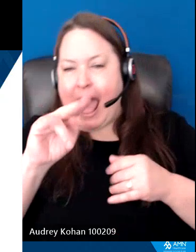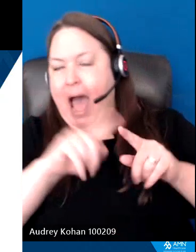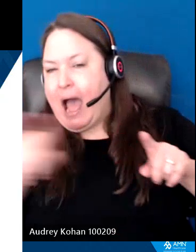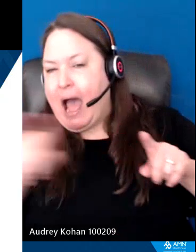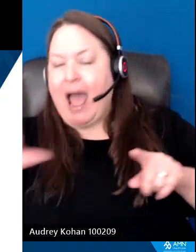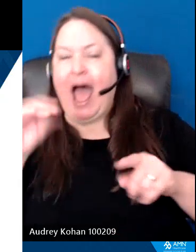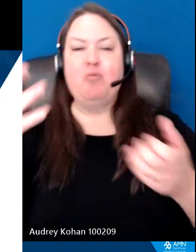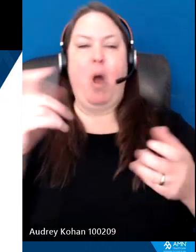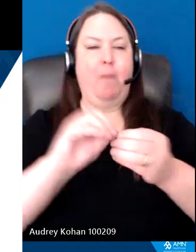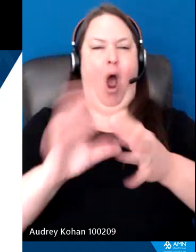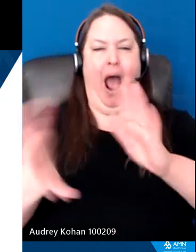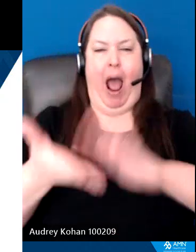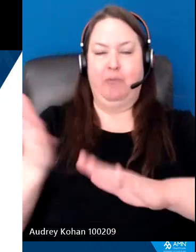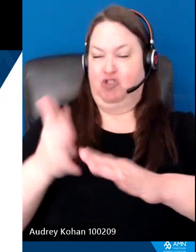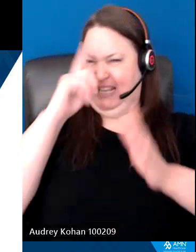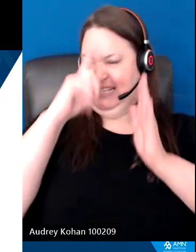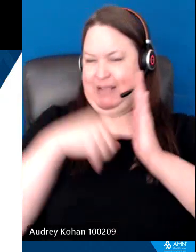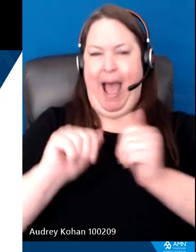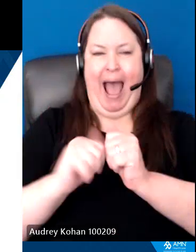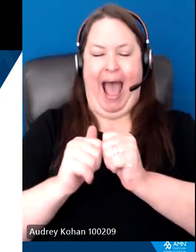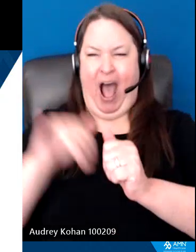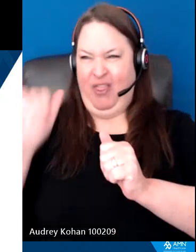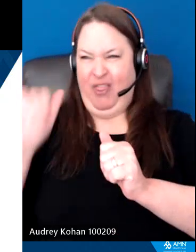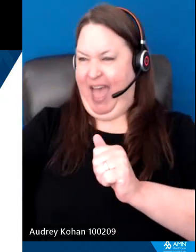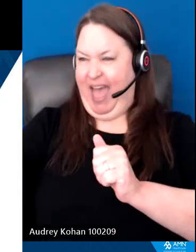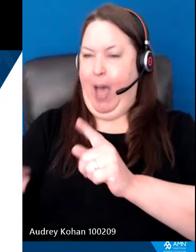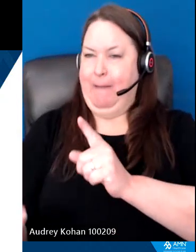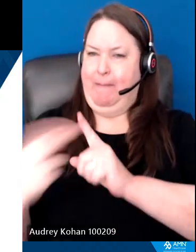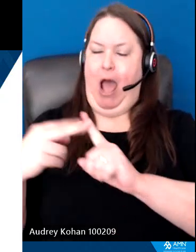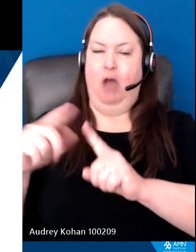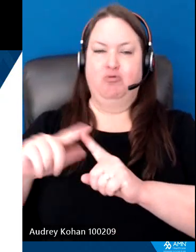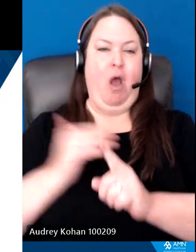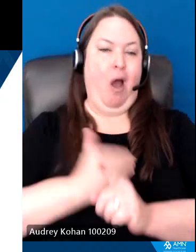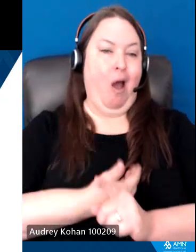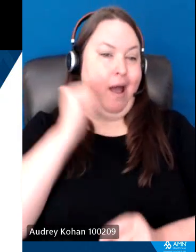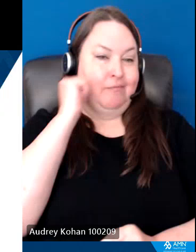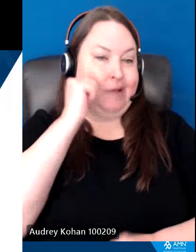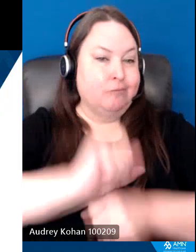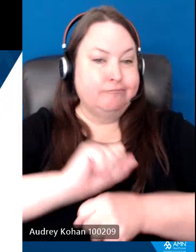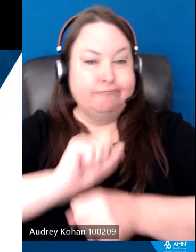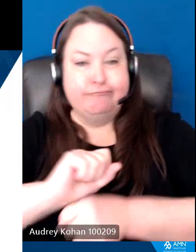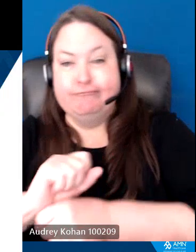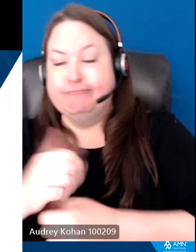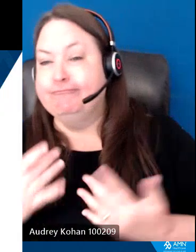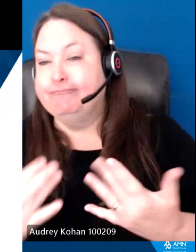examples how does this apply to our uh daily lives so very very excited to work through